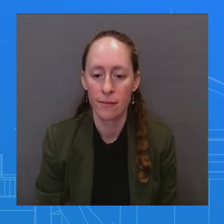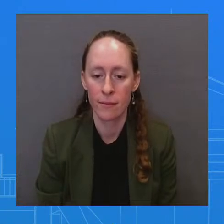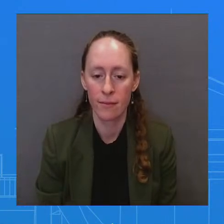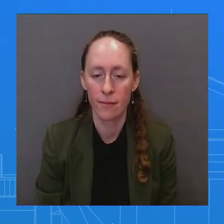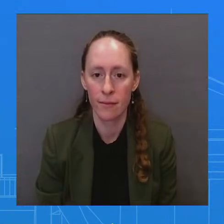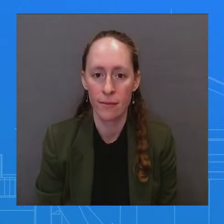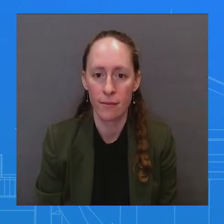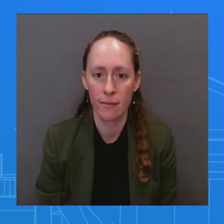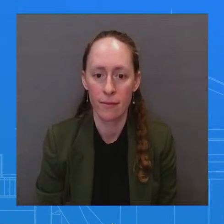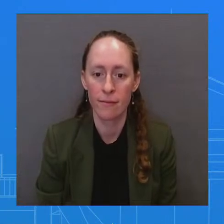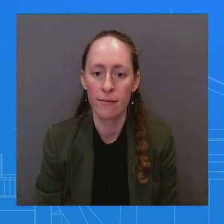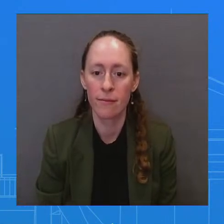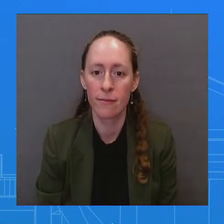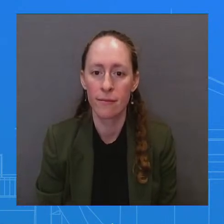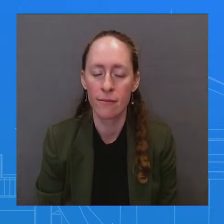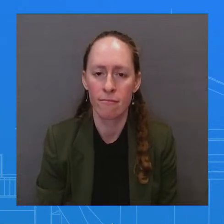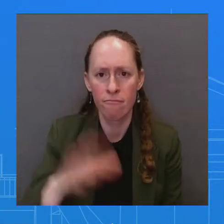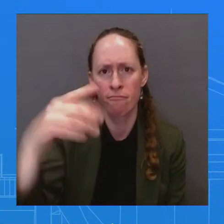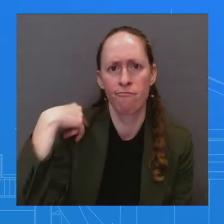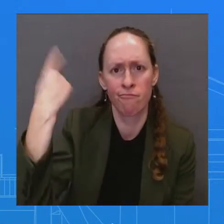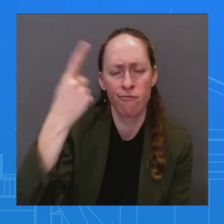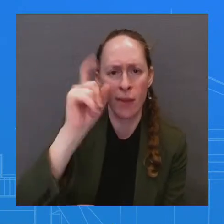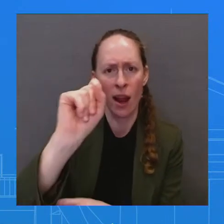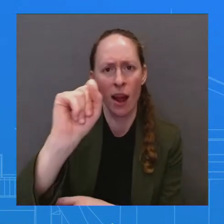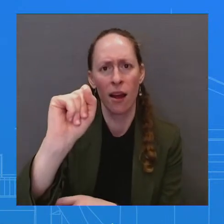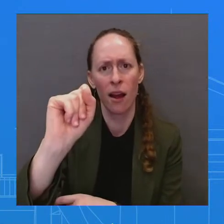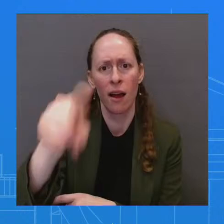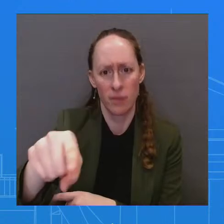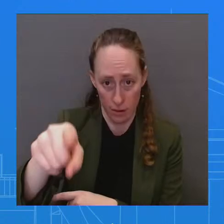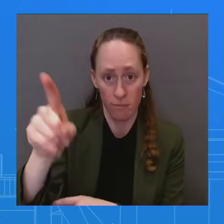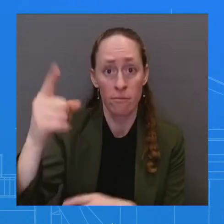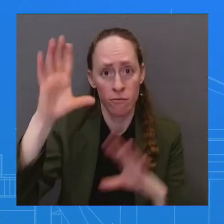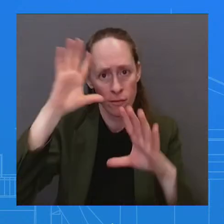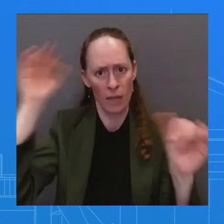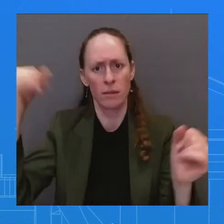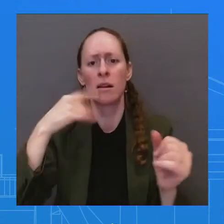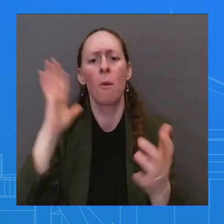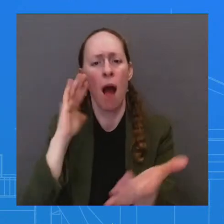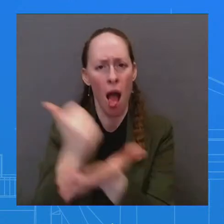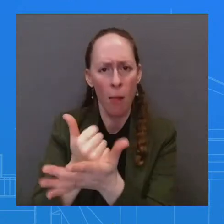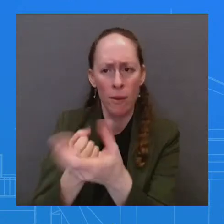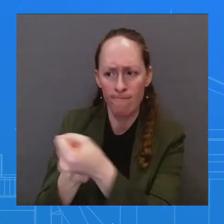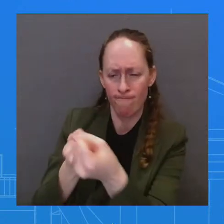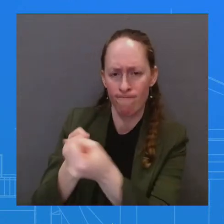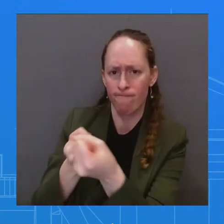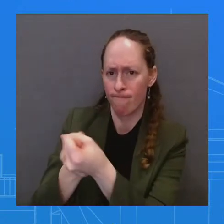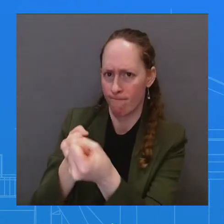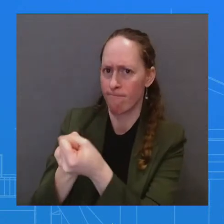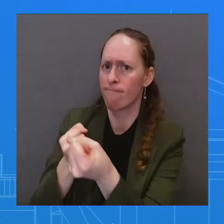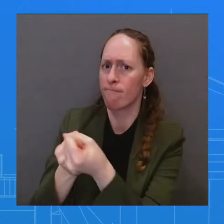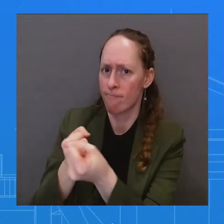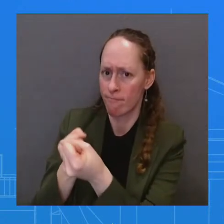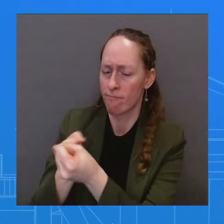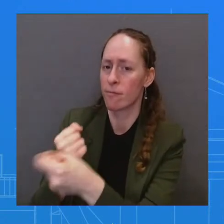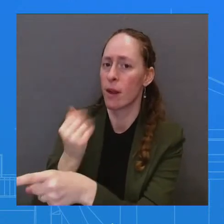Is he actually considering conditioning aid or not? Mr. Kirby: What he also said, right after acknowledging